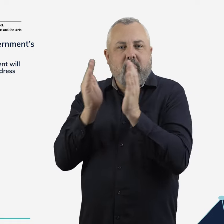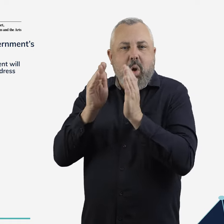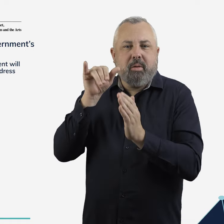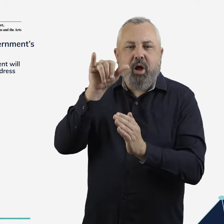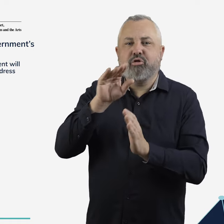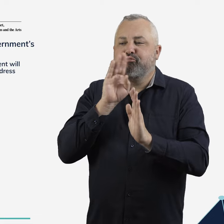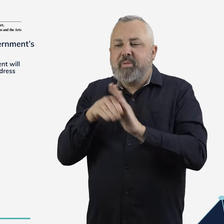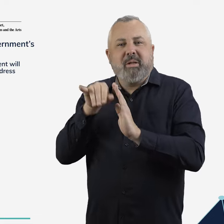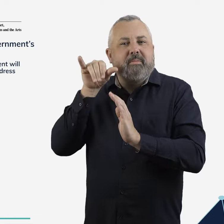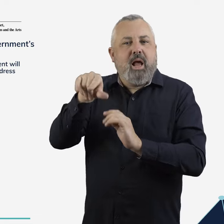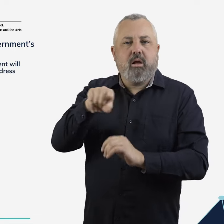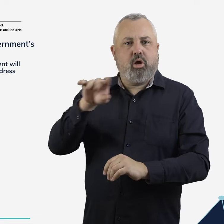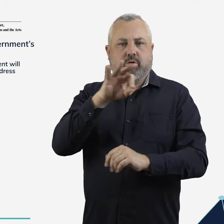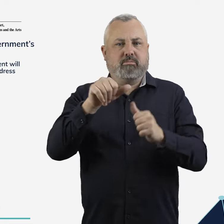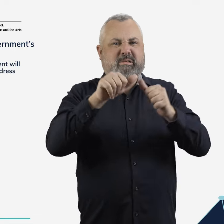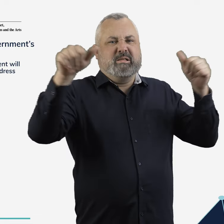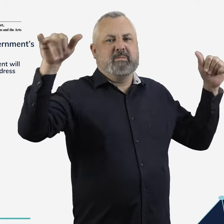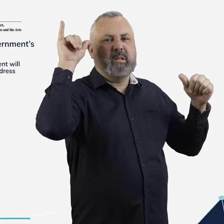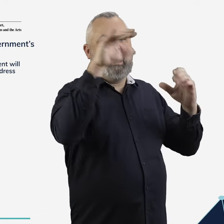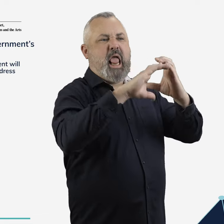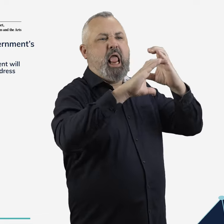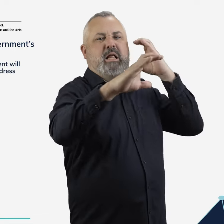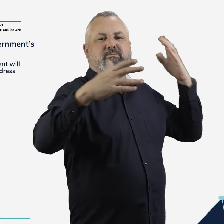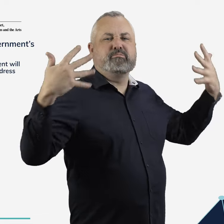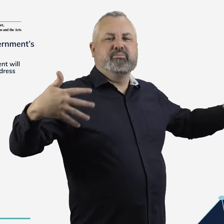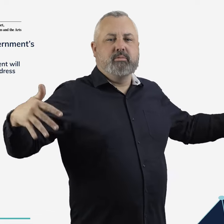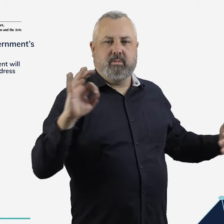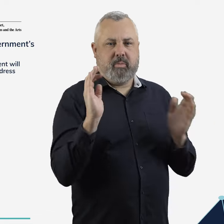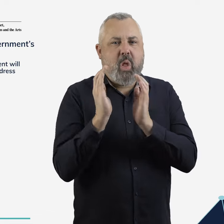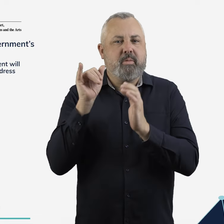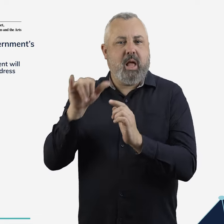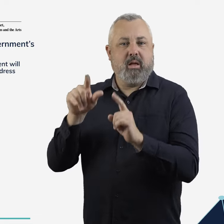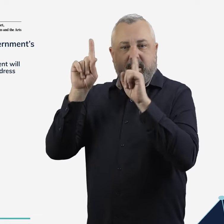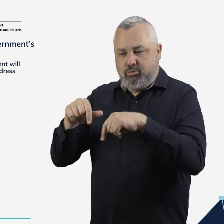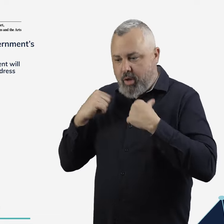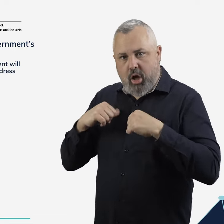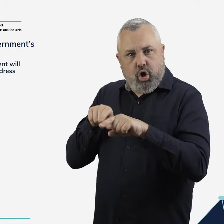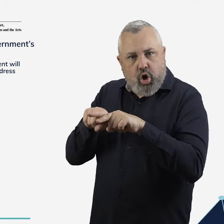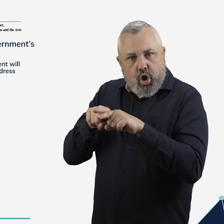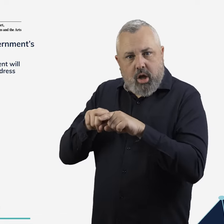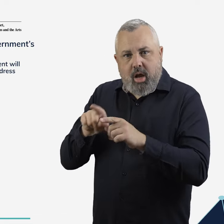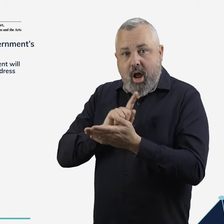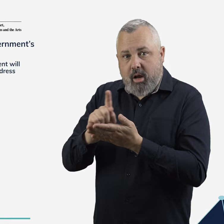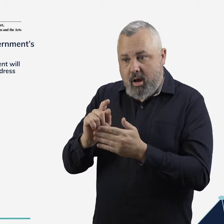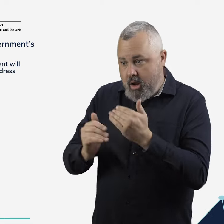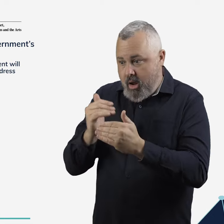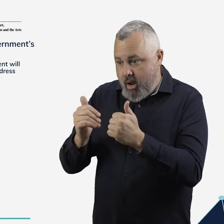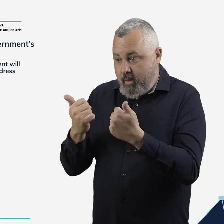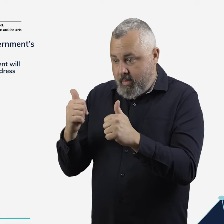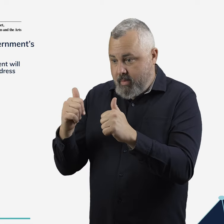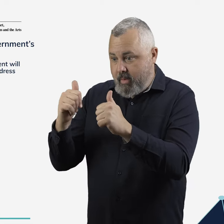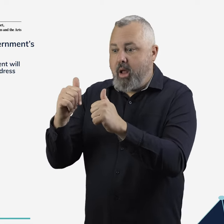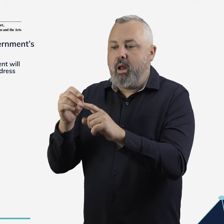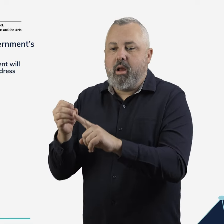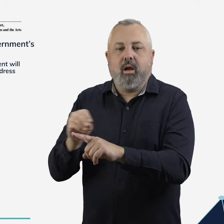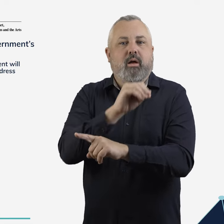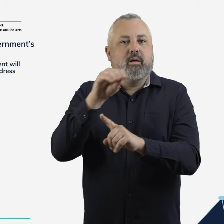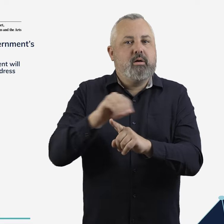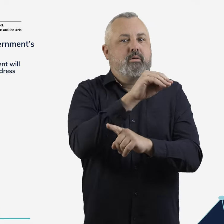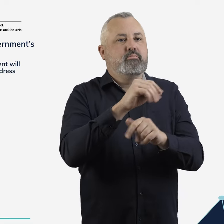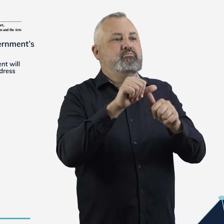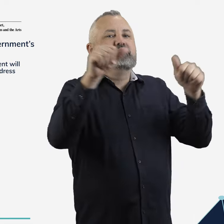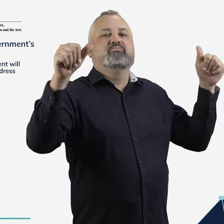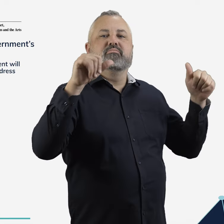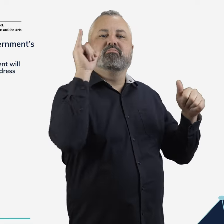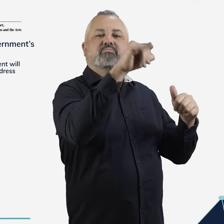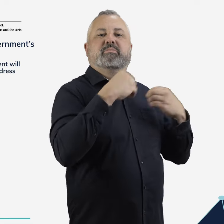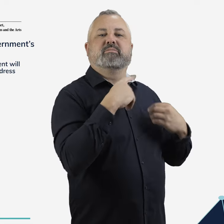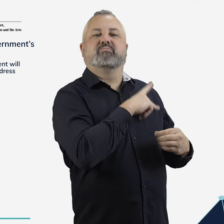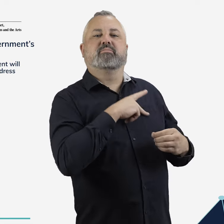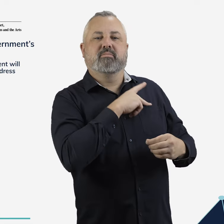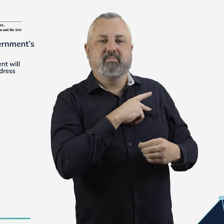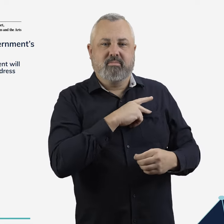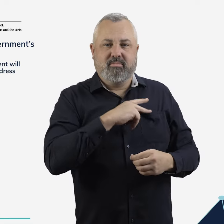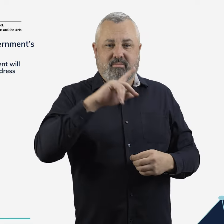training ground for many pilots, engineers and other aviation professionals and supports the future